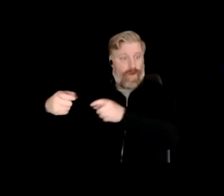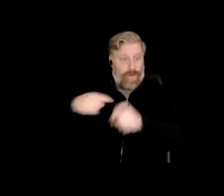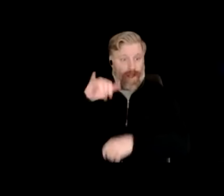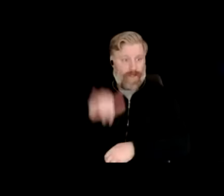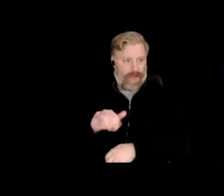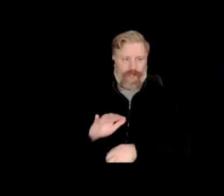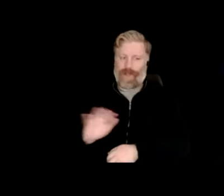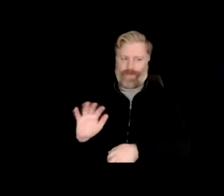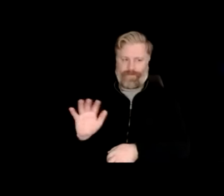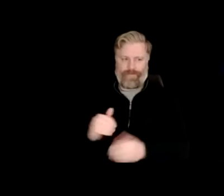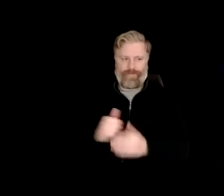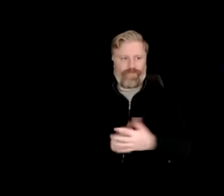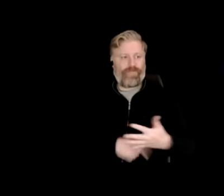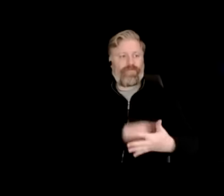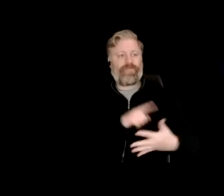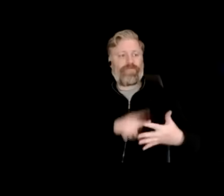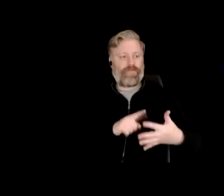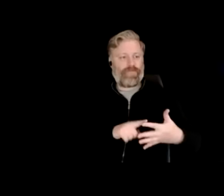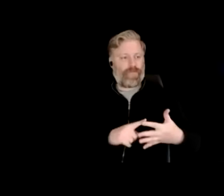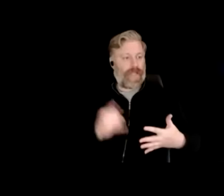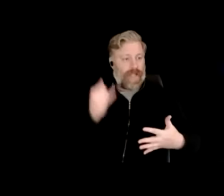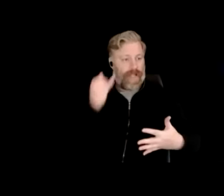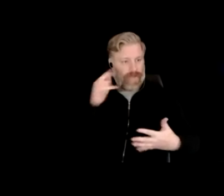to raise funds or regrant or donate funds to another entity.